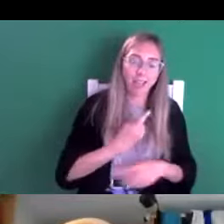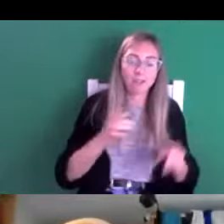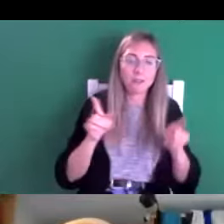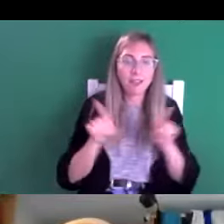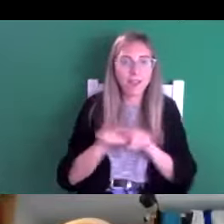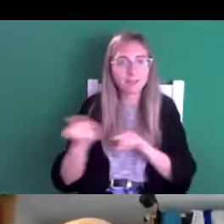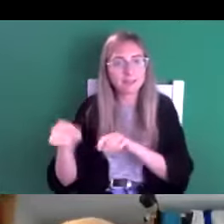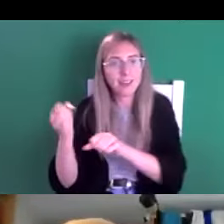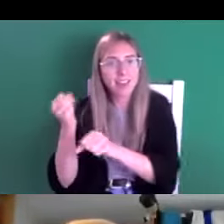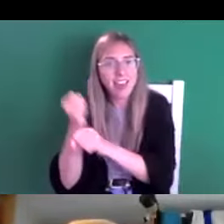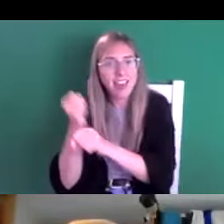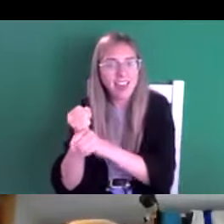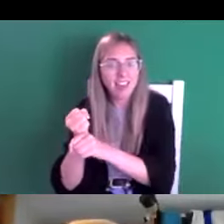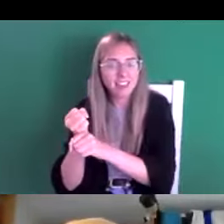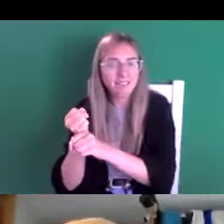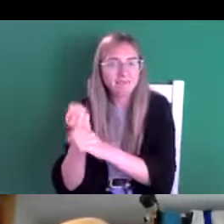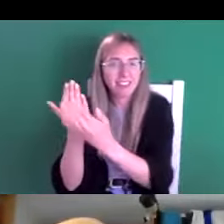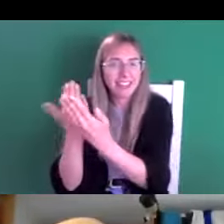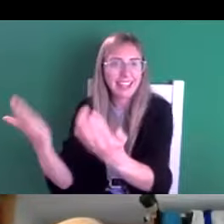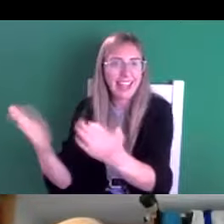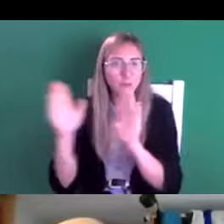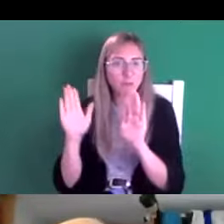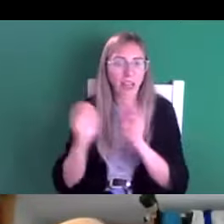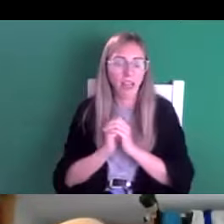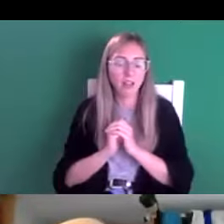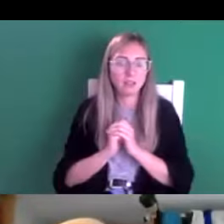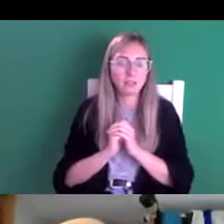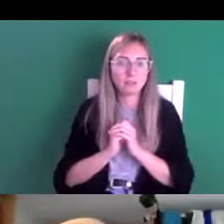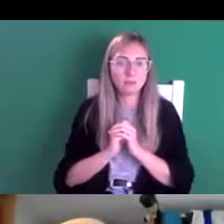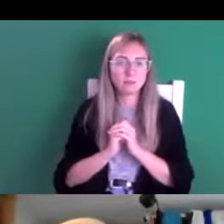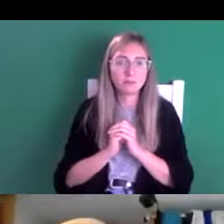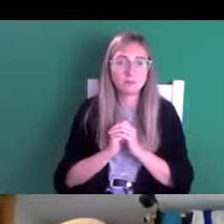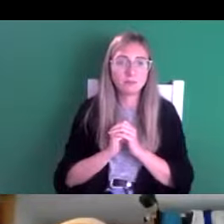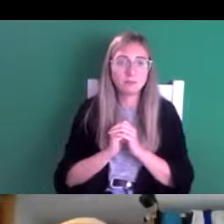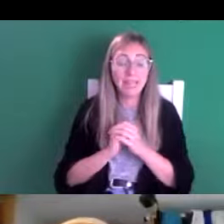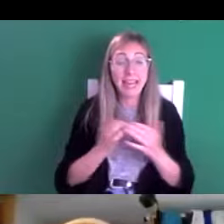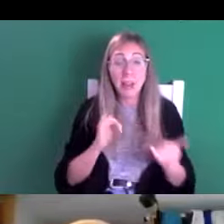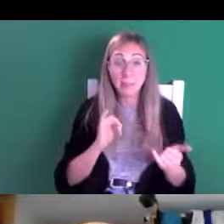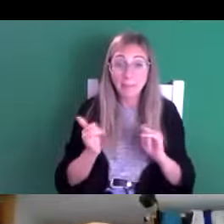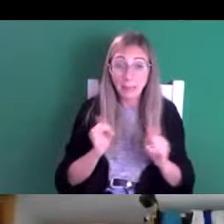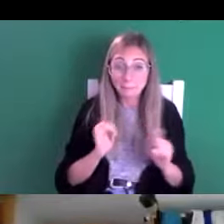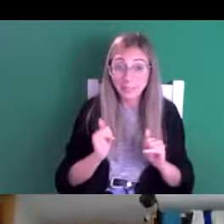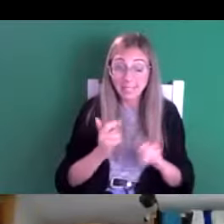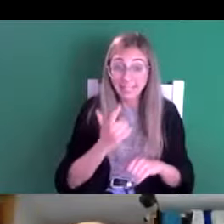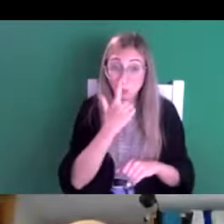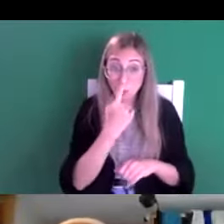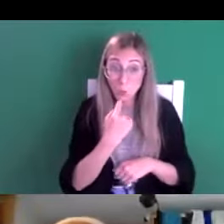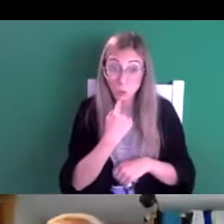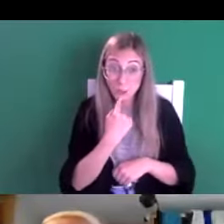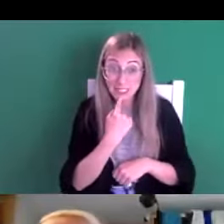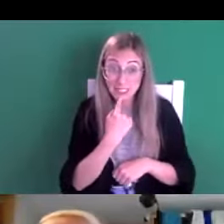to tell people and i guess what you can do is you could tell the person you know and you say